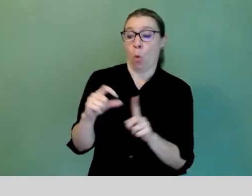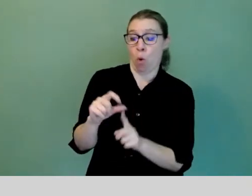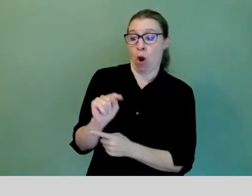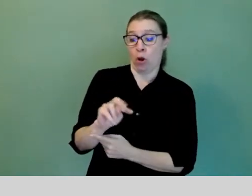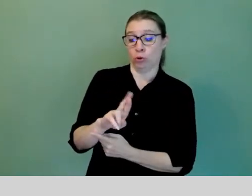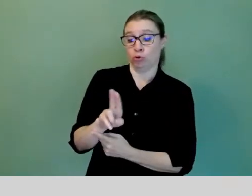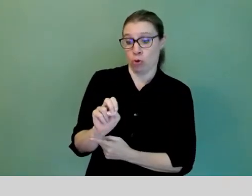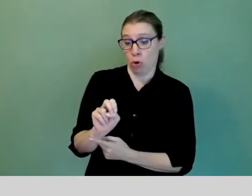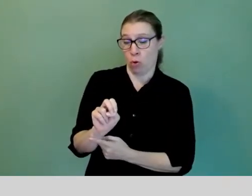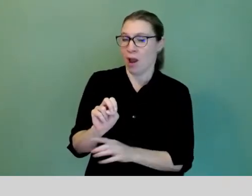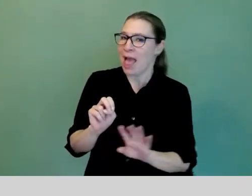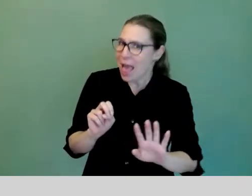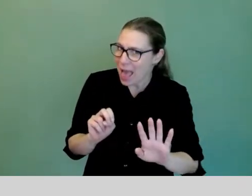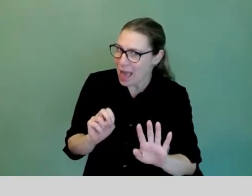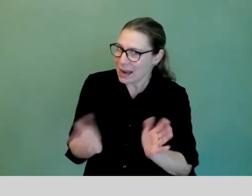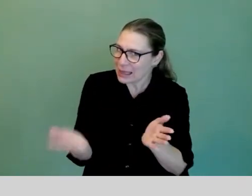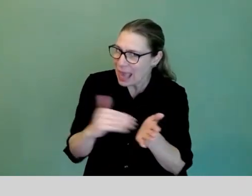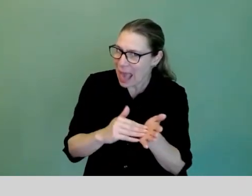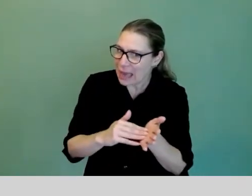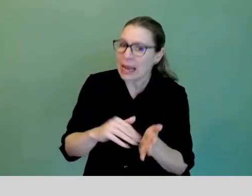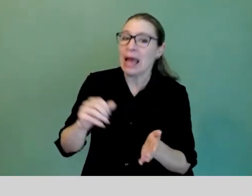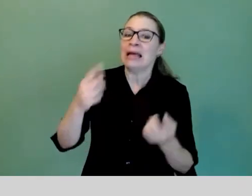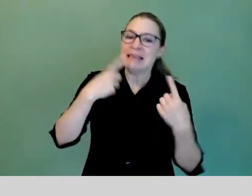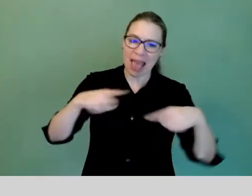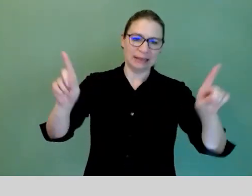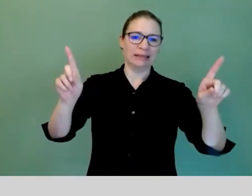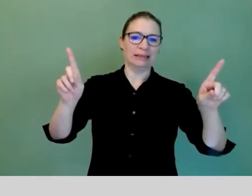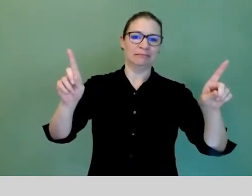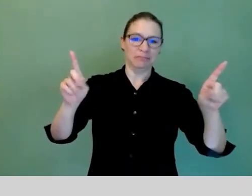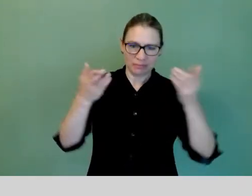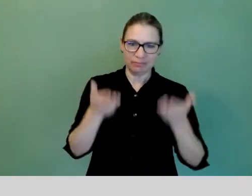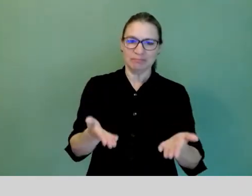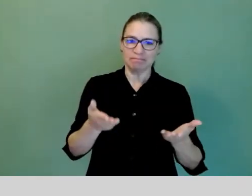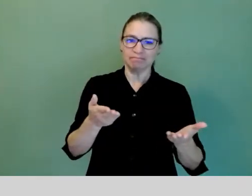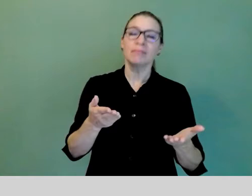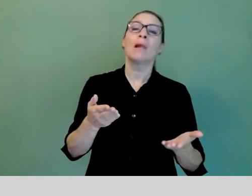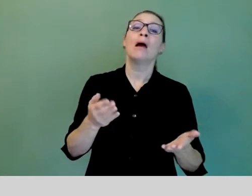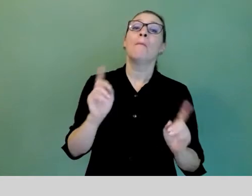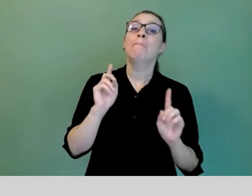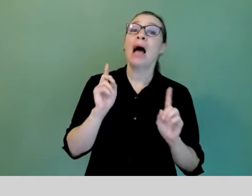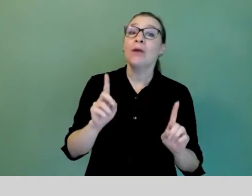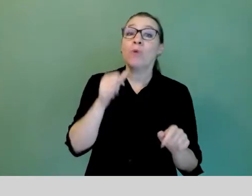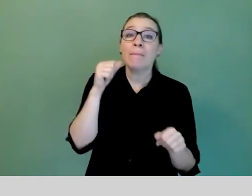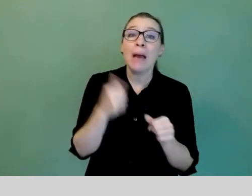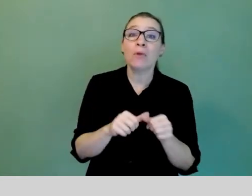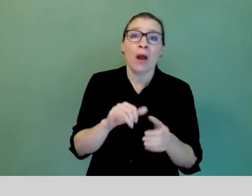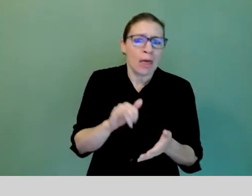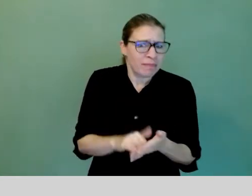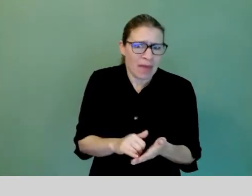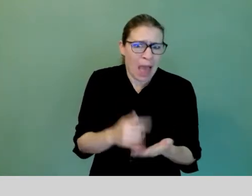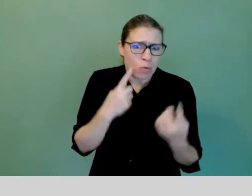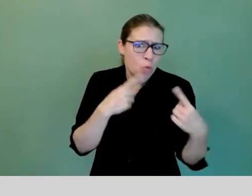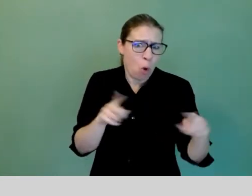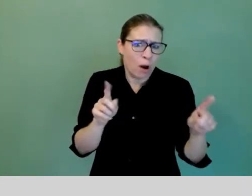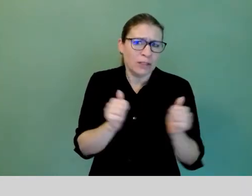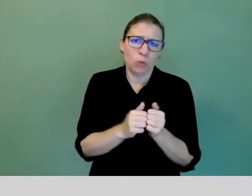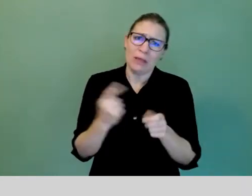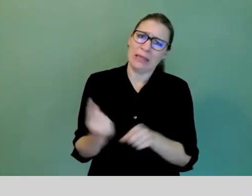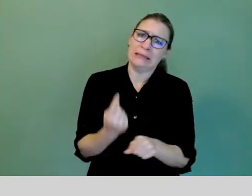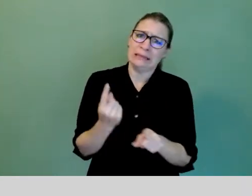and again, yes, it works, but you remember that this will work with just the standard True Boolean,